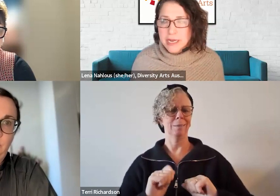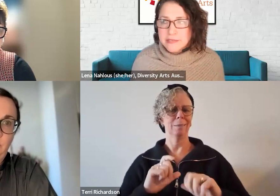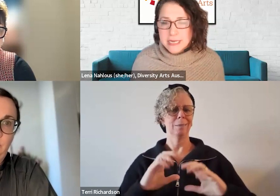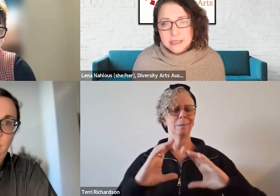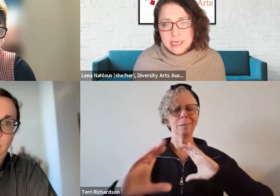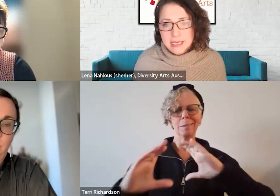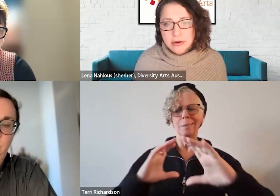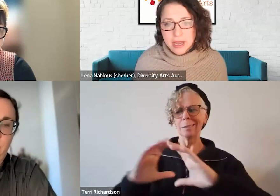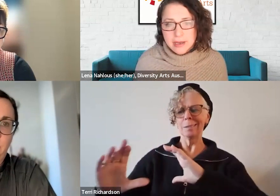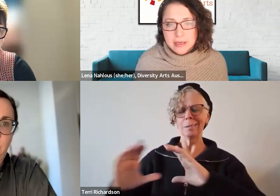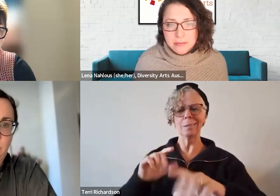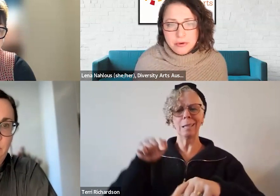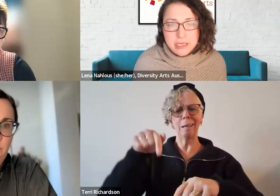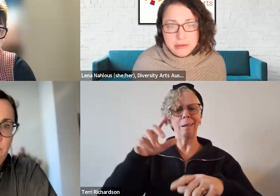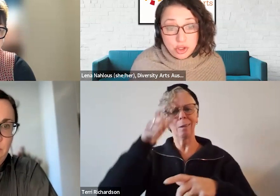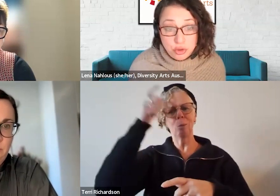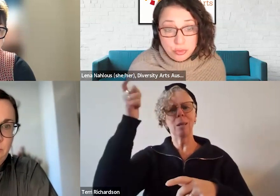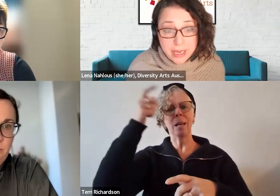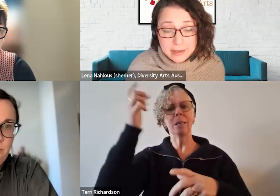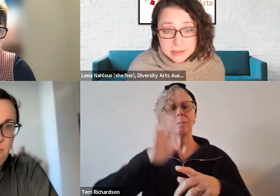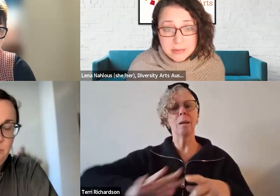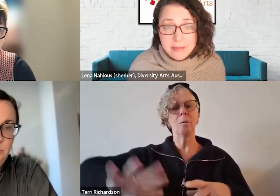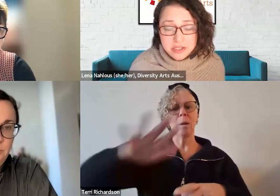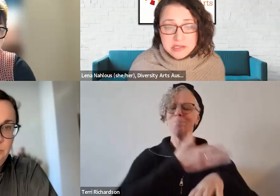sector here are pretty new and they're just starting.